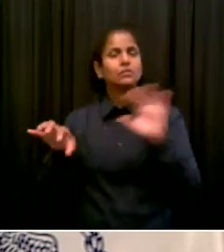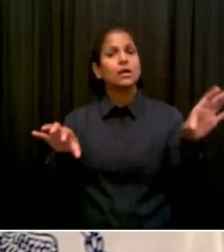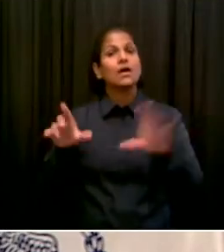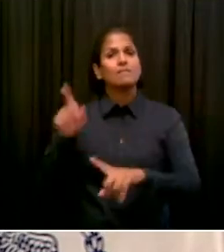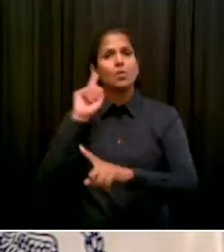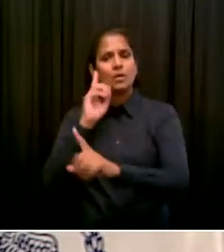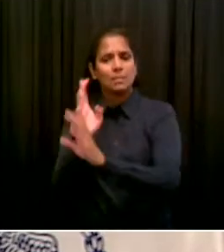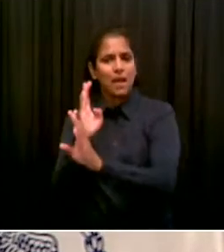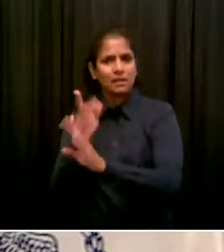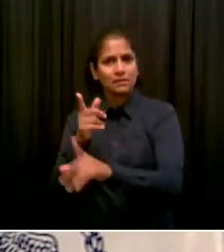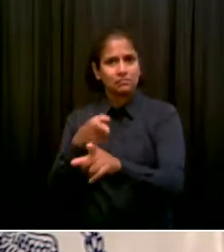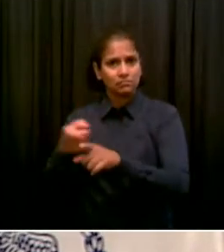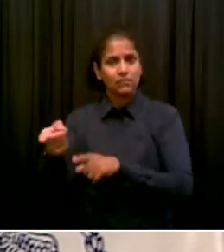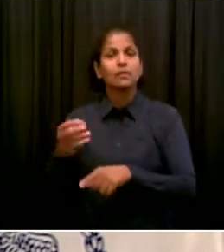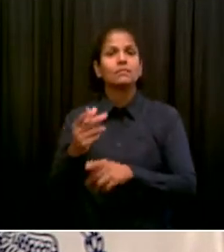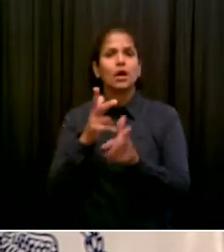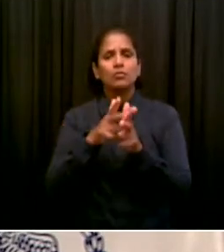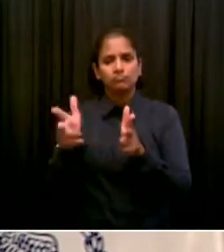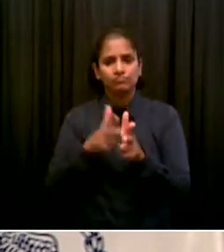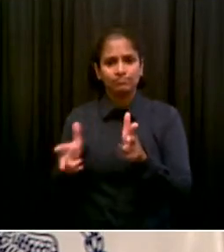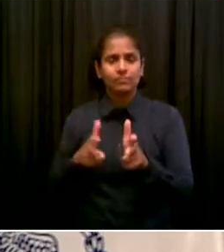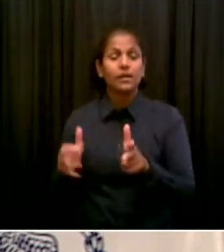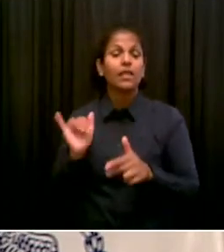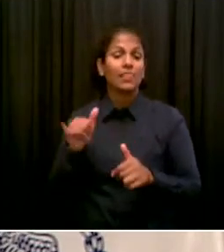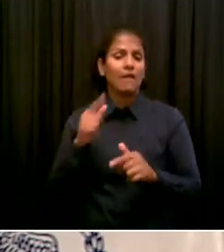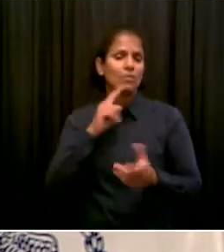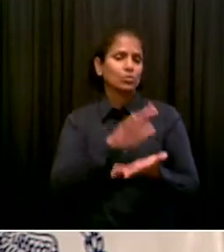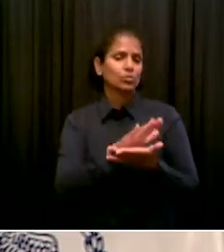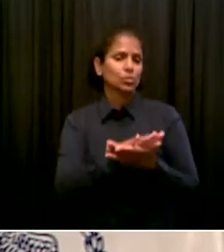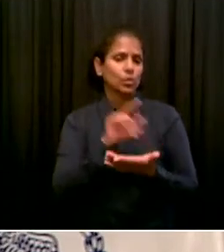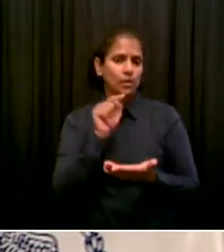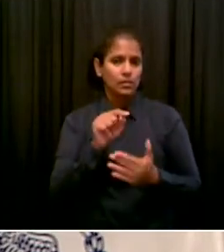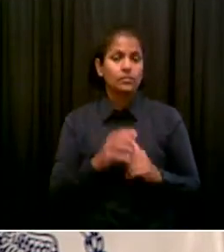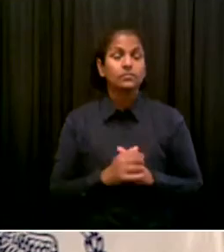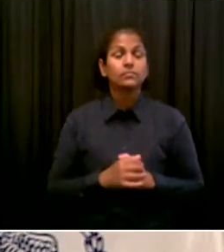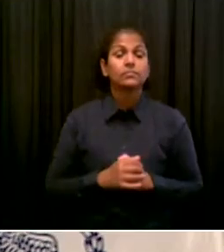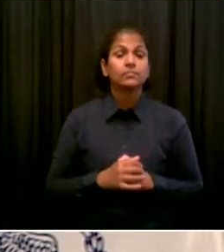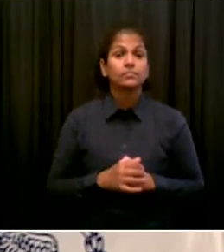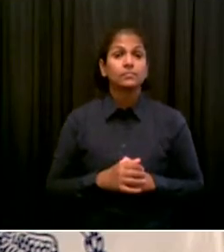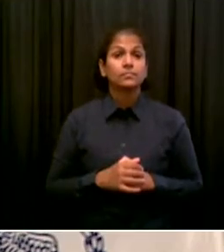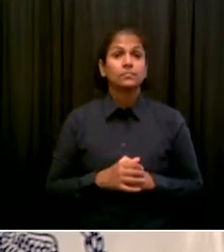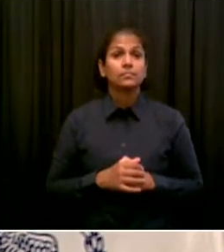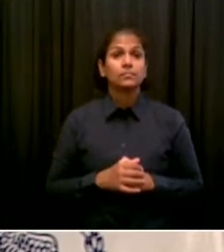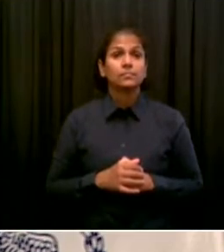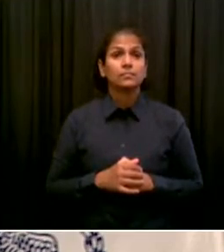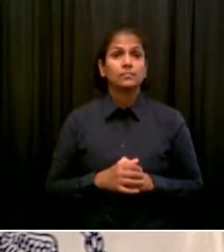HAVE MORE INDEPENDENCE IN THE WAY WE PVROI DEBUINSG SERVIECS FOR SCHOOLS. MORE AILBITY TO